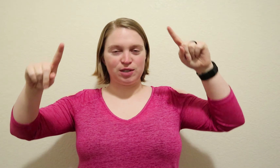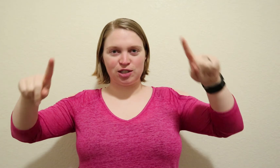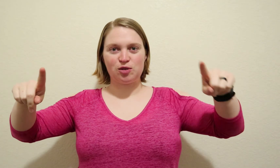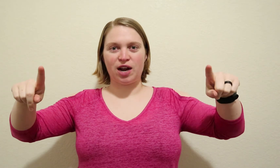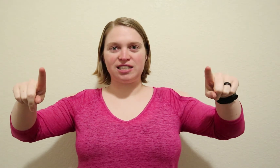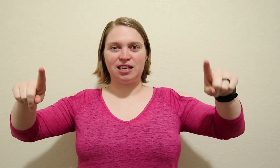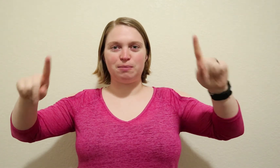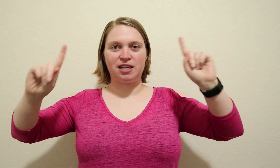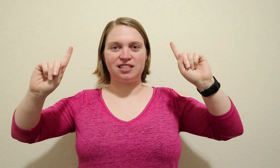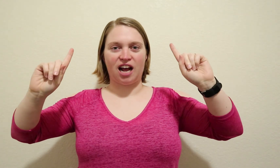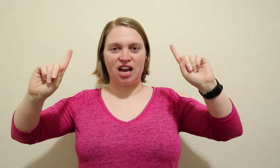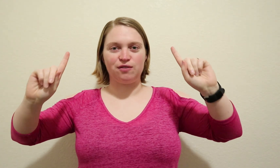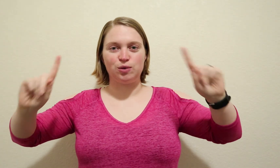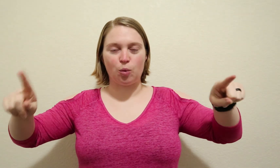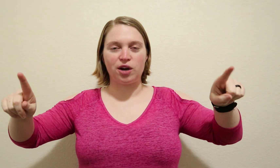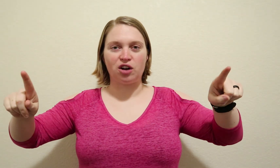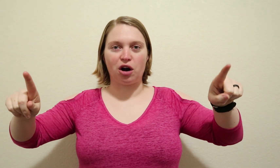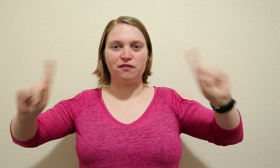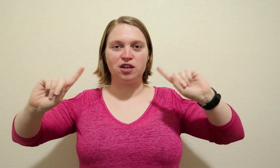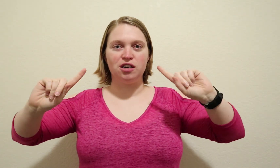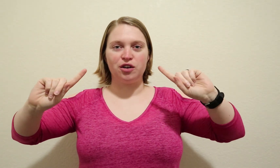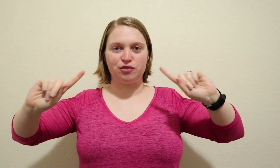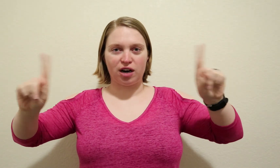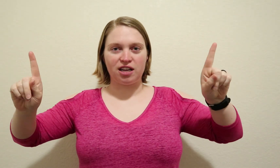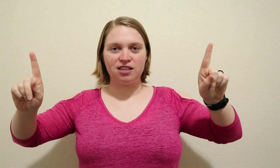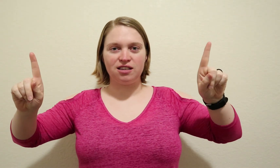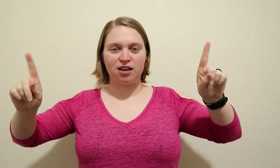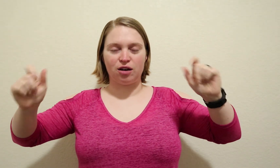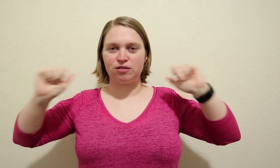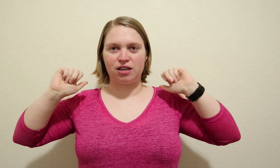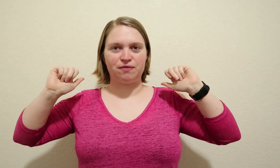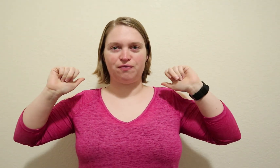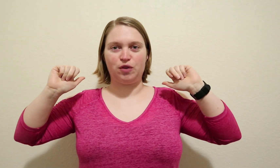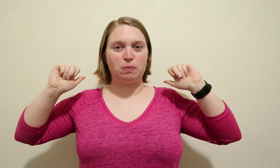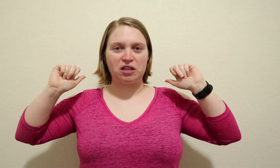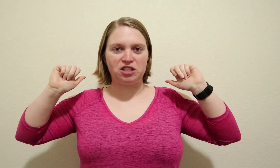which is crazy because I have sworn off running like a few months